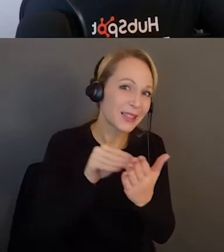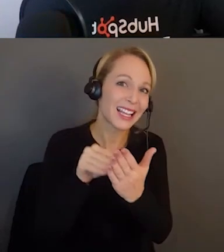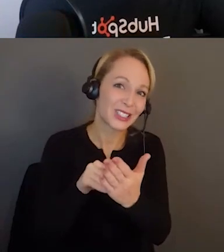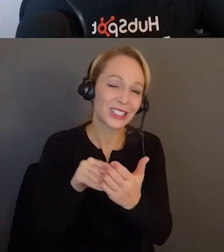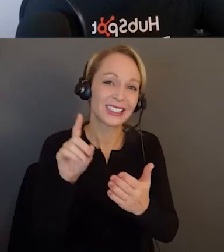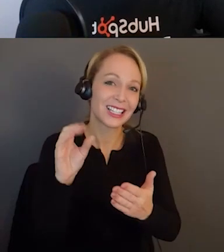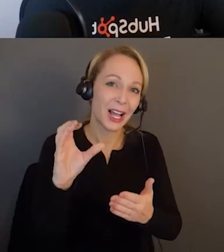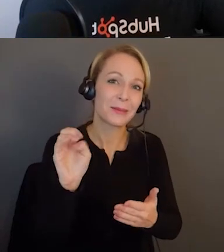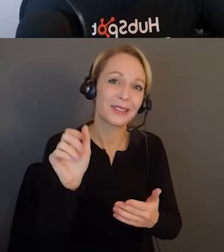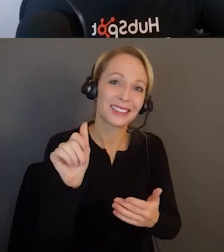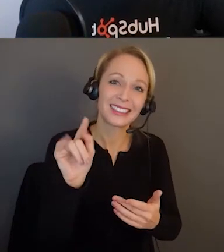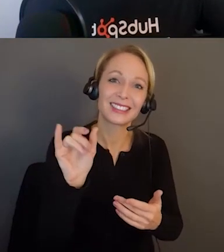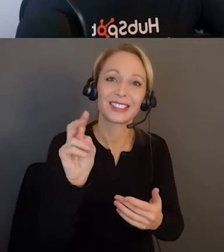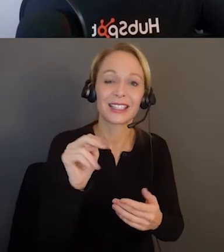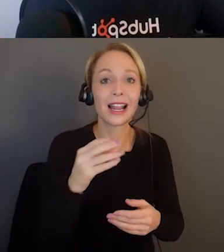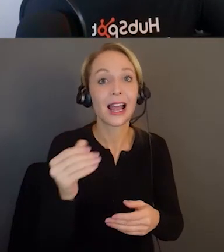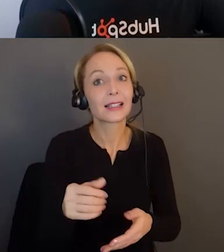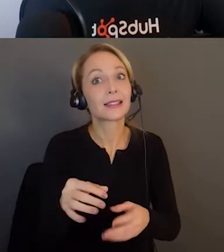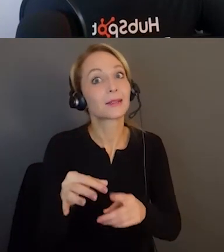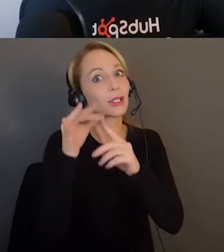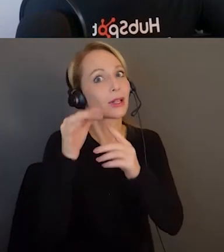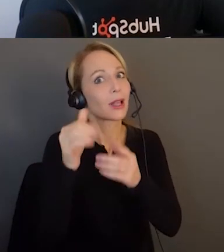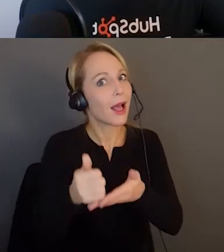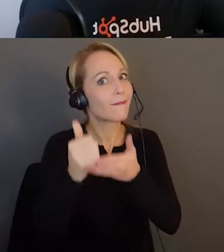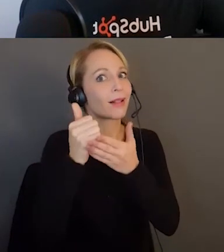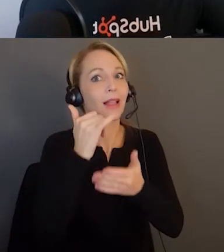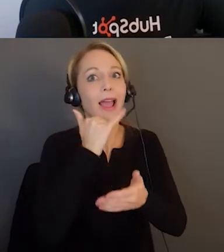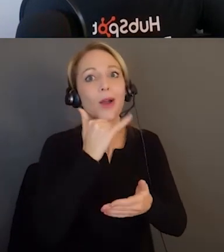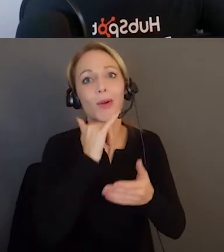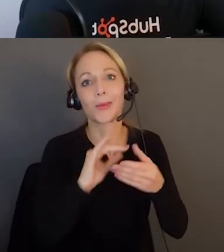AND ESPECIALLY HELPFUL ERROR MESSAGES, IF THERE ARE